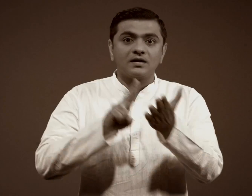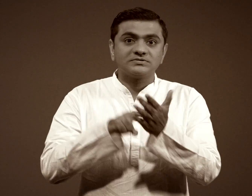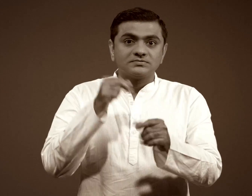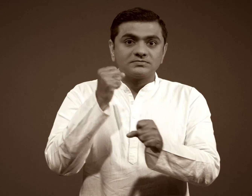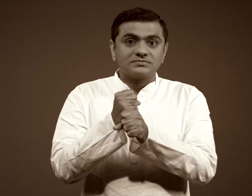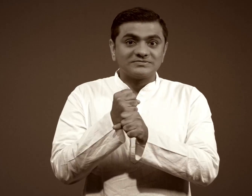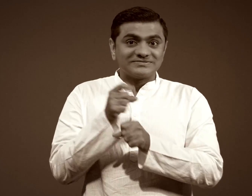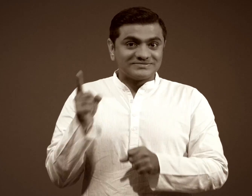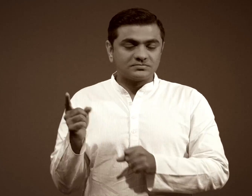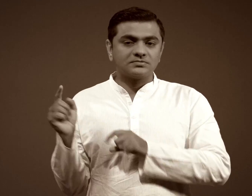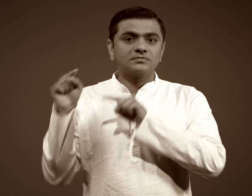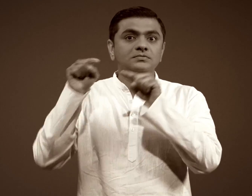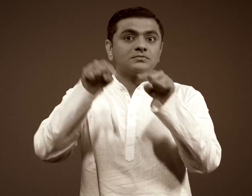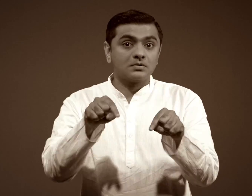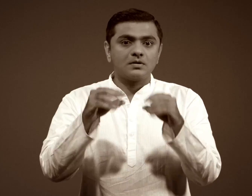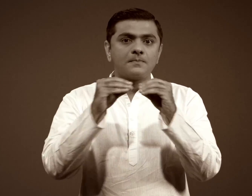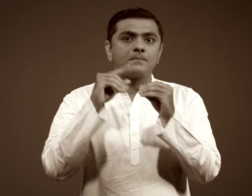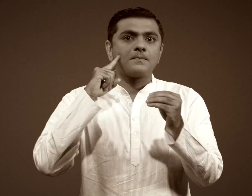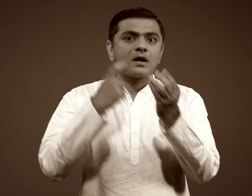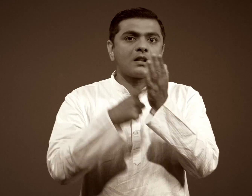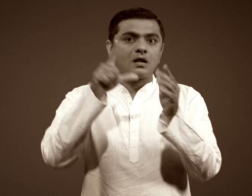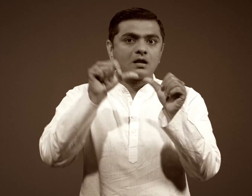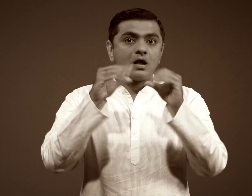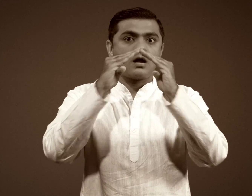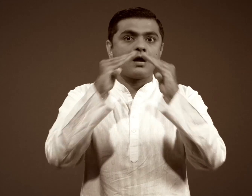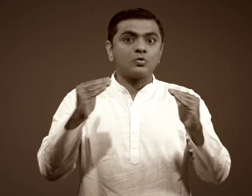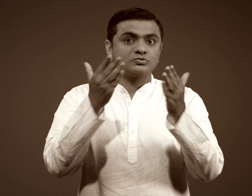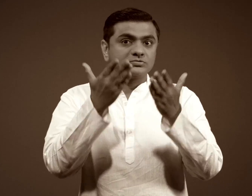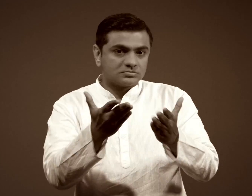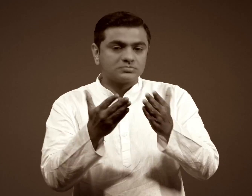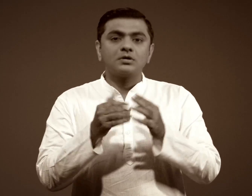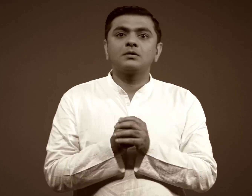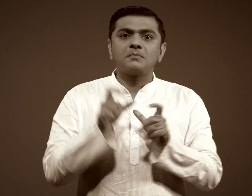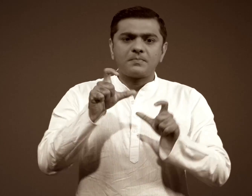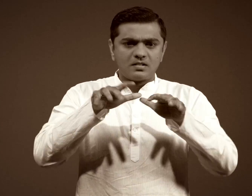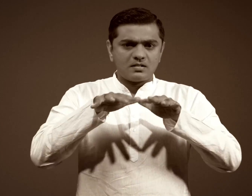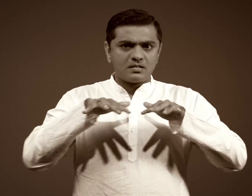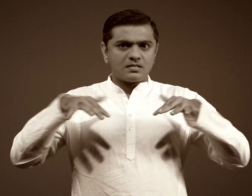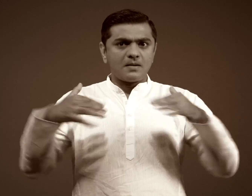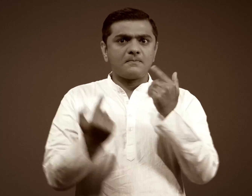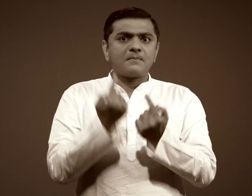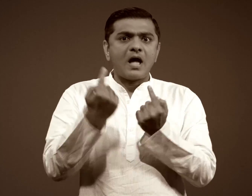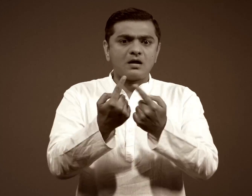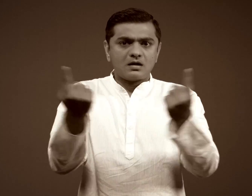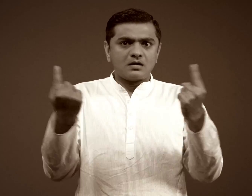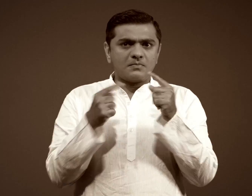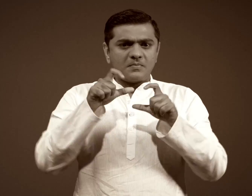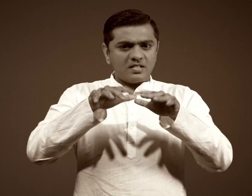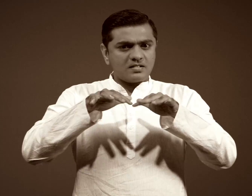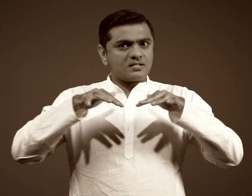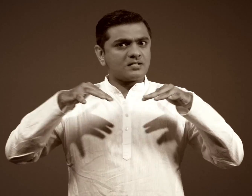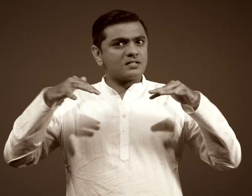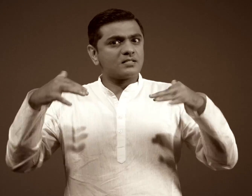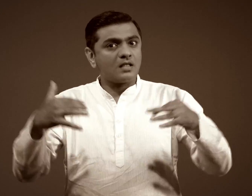Godse arrived at Birla House where a crowd had gathered in a park.